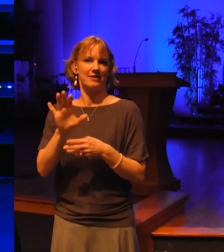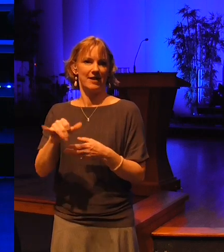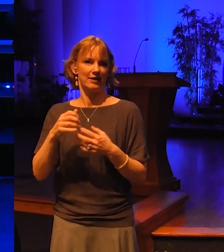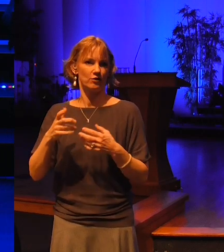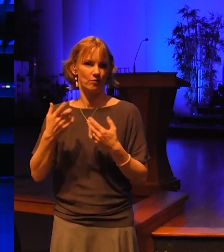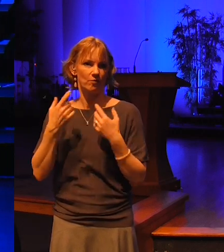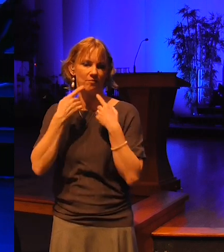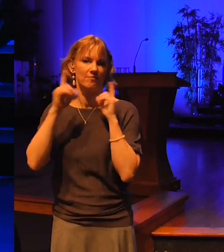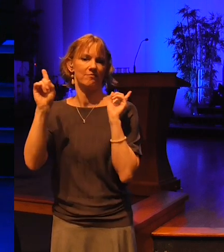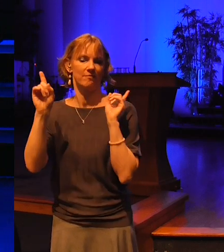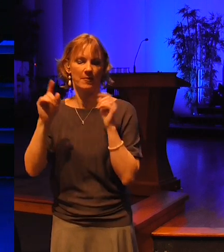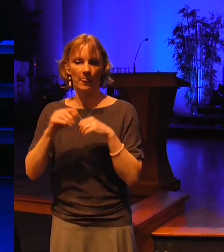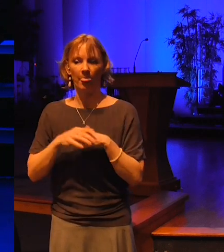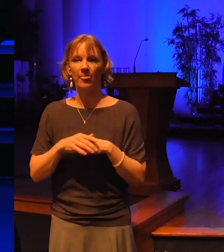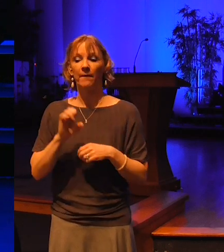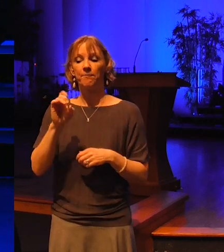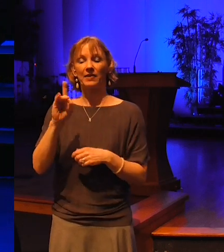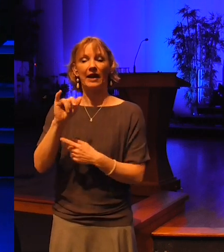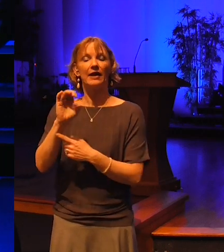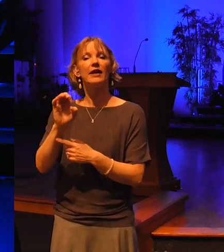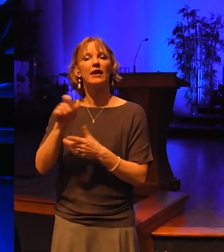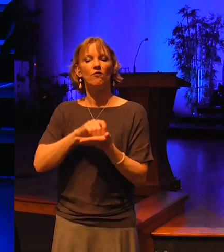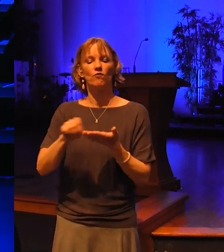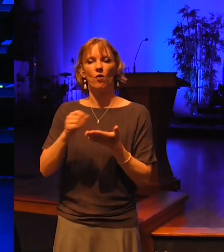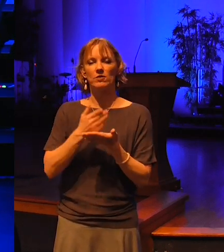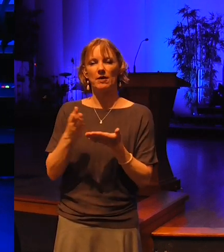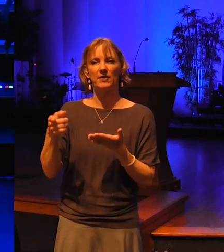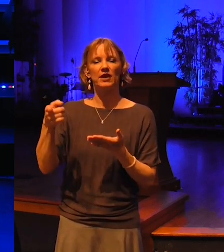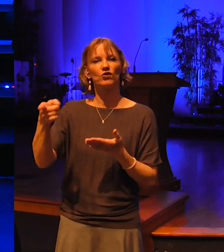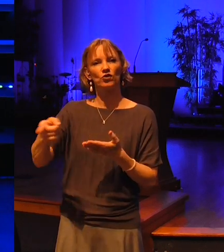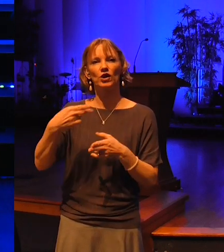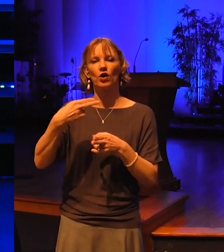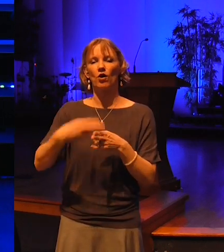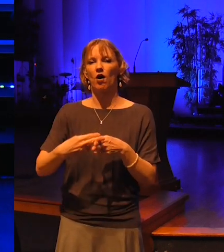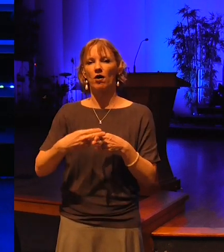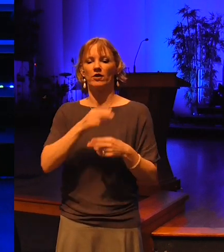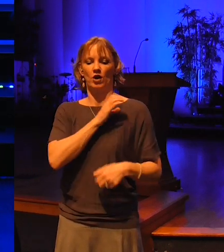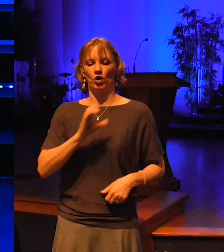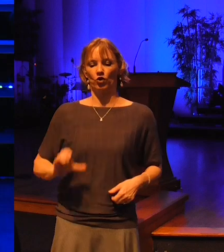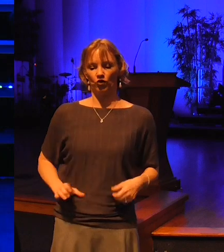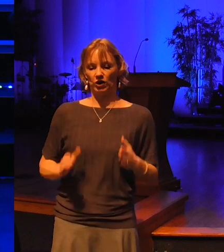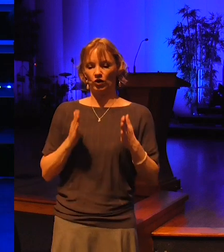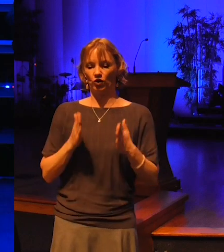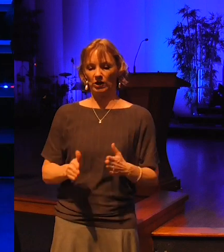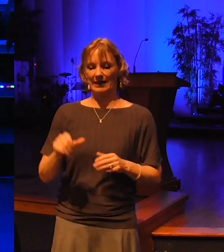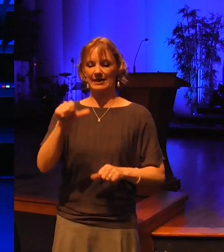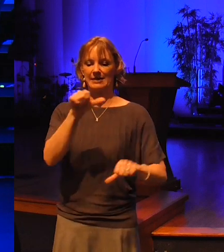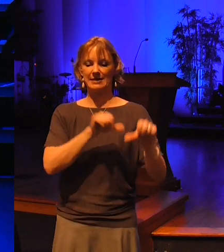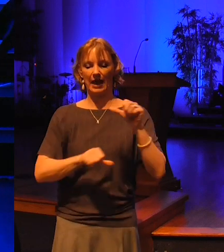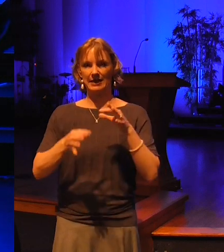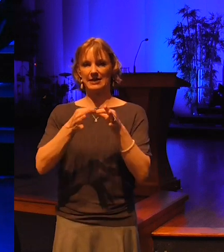and Eddie wrote something that she called the the Christian Science Statement of being and I want